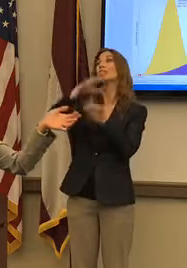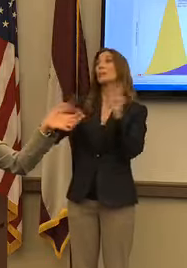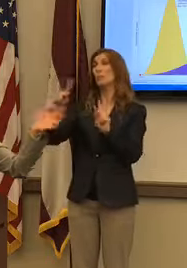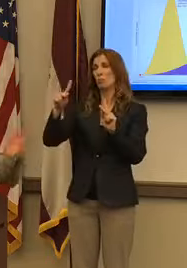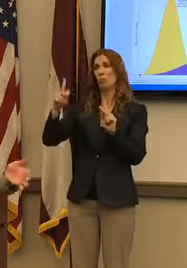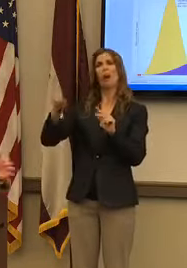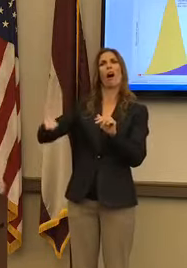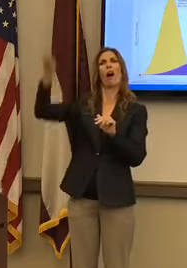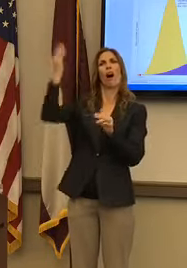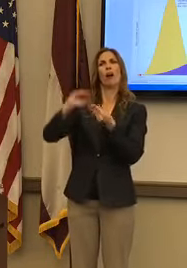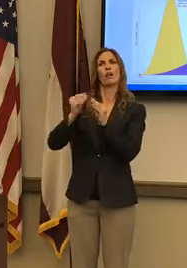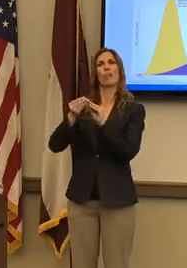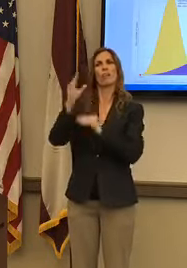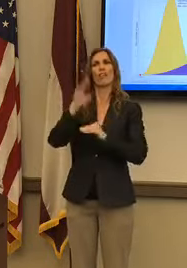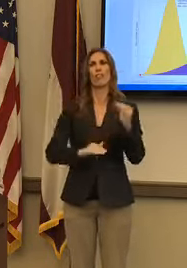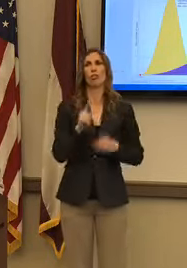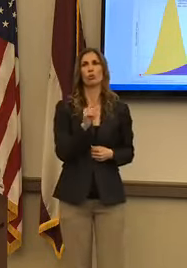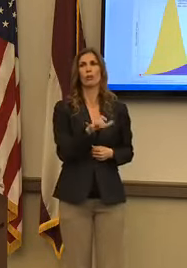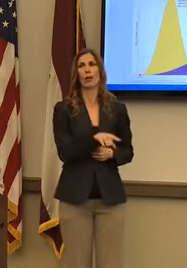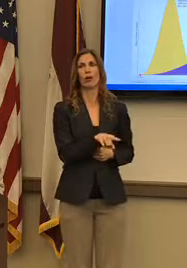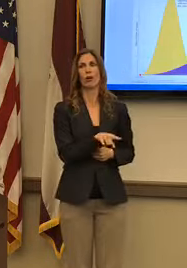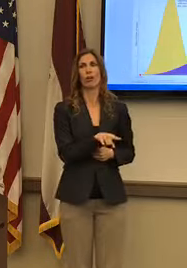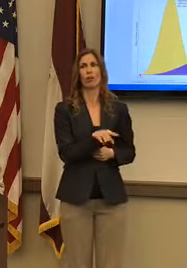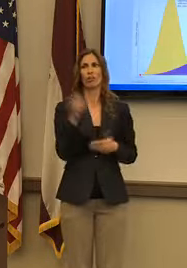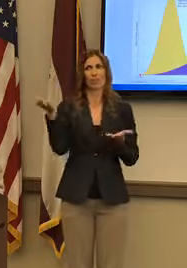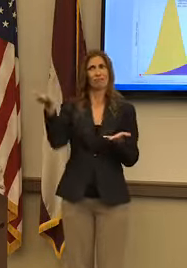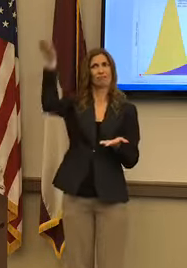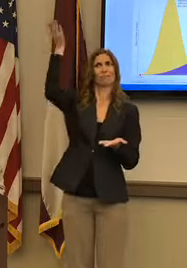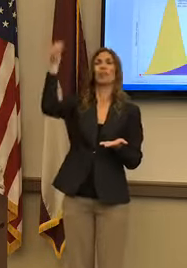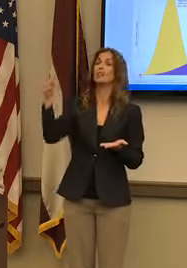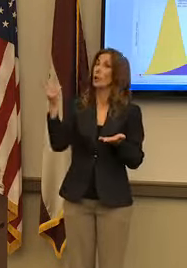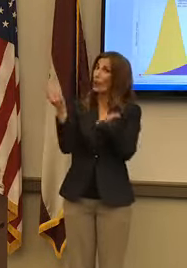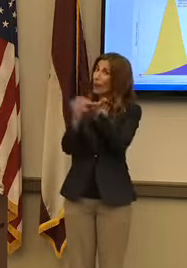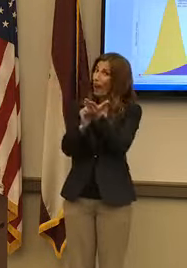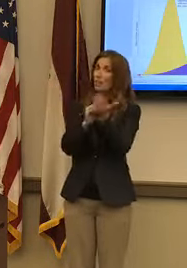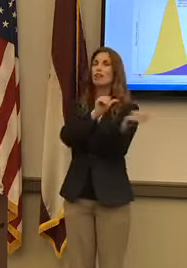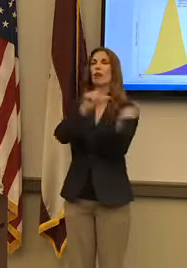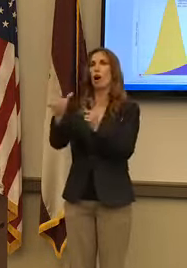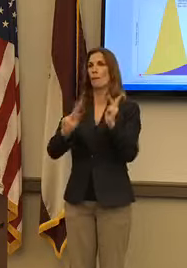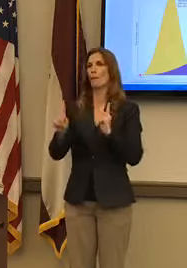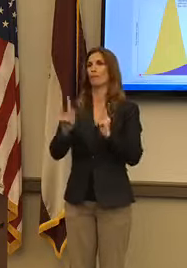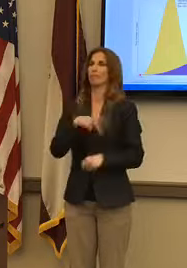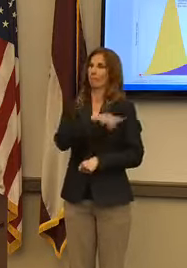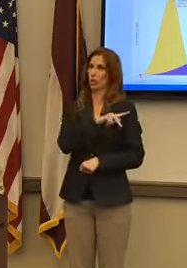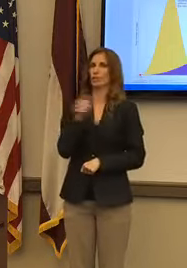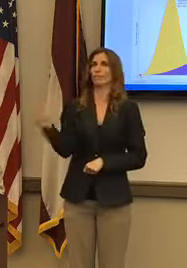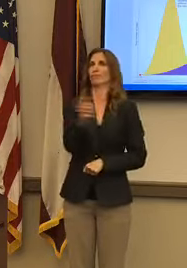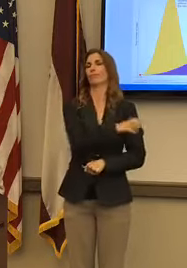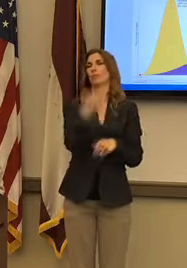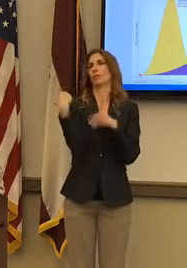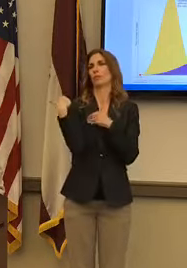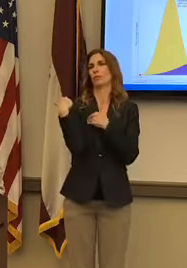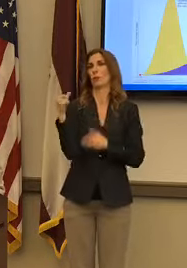are much bigger than the long-term care numbers so again this is back to everybody has to be personally responsible here everybody has to